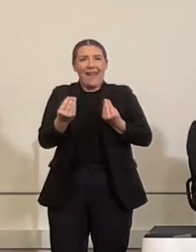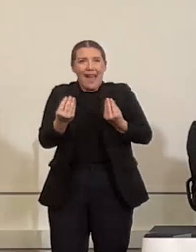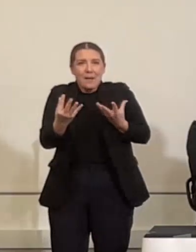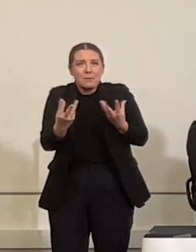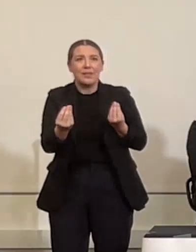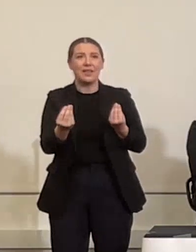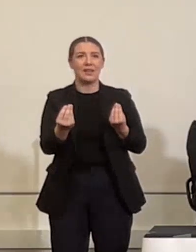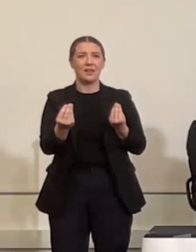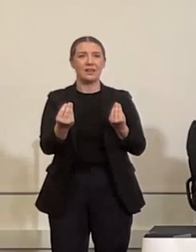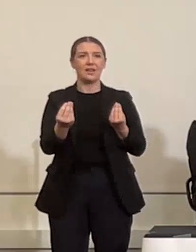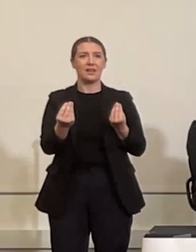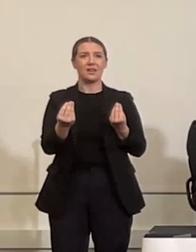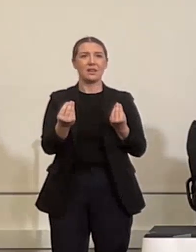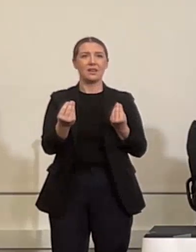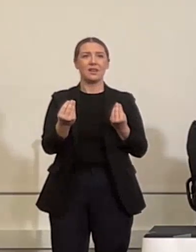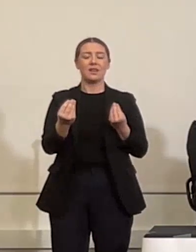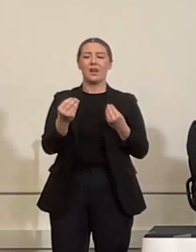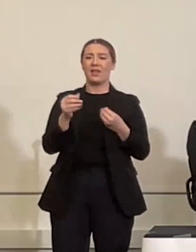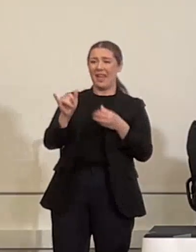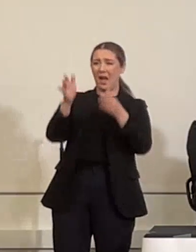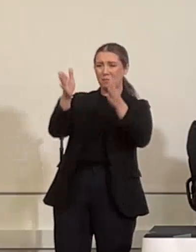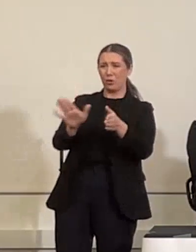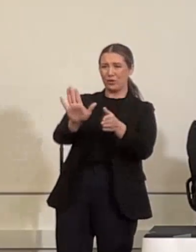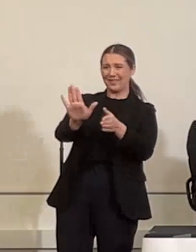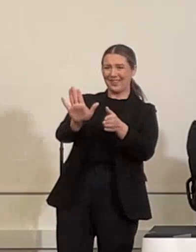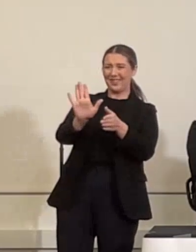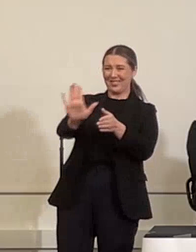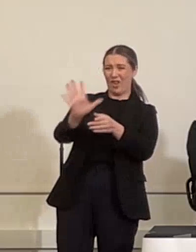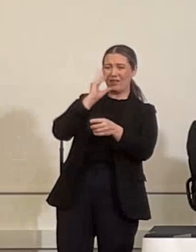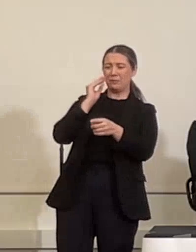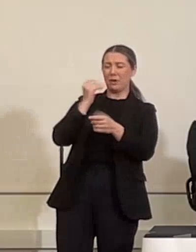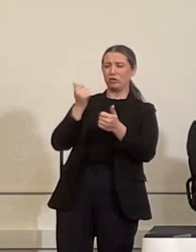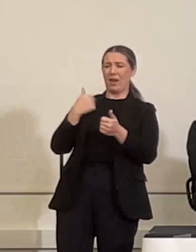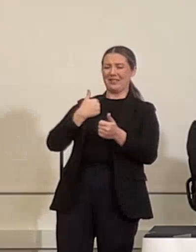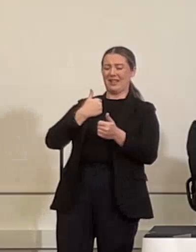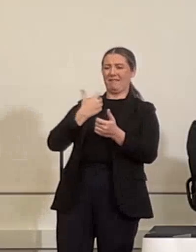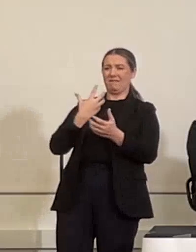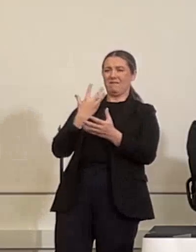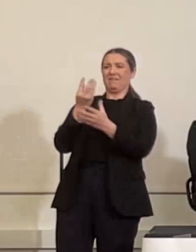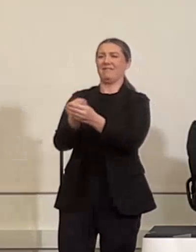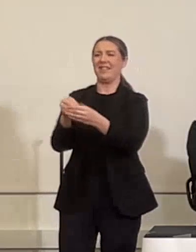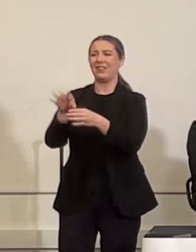themselves in the other person's position for a little bit and try to understand it and just lean into it.